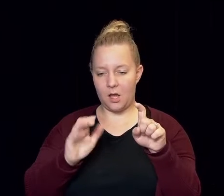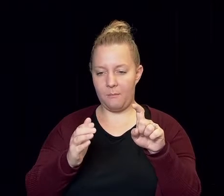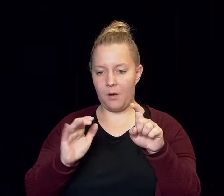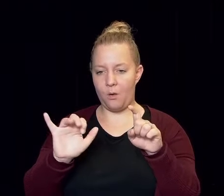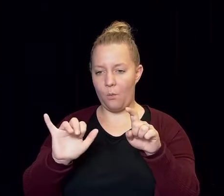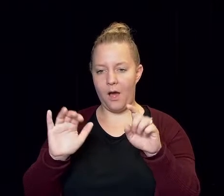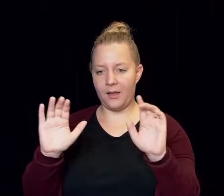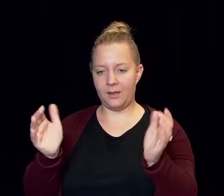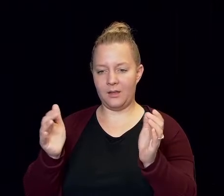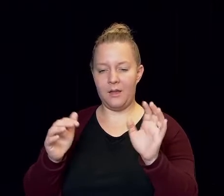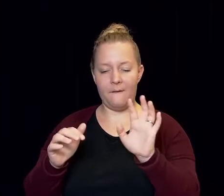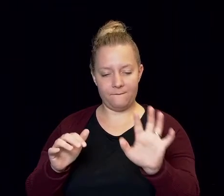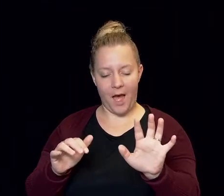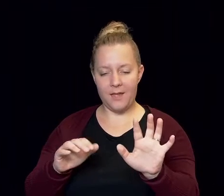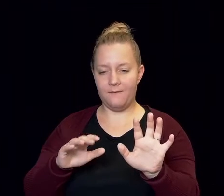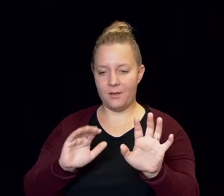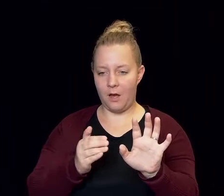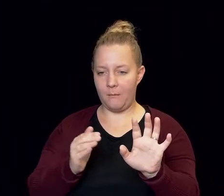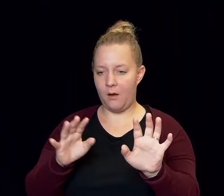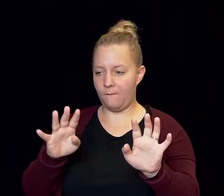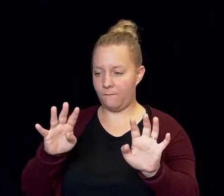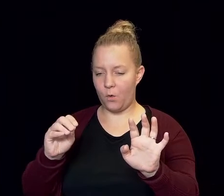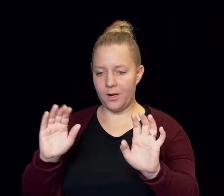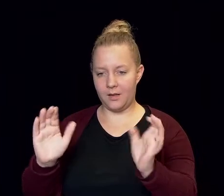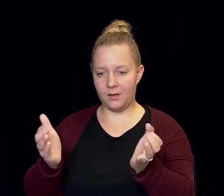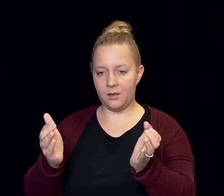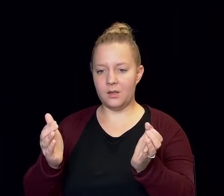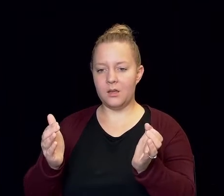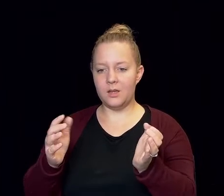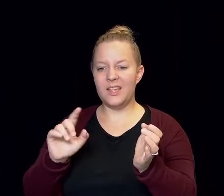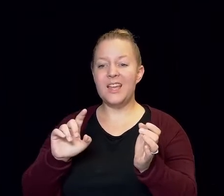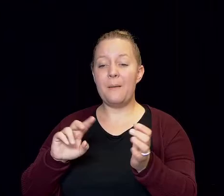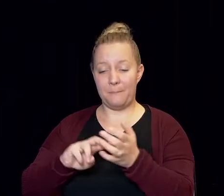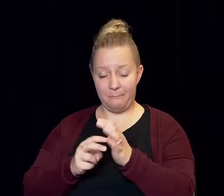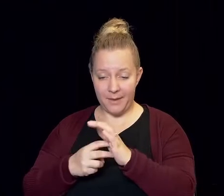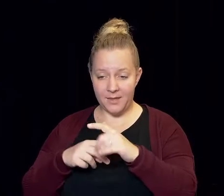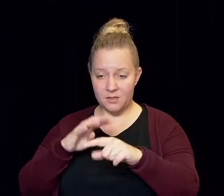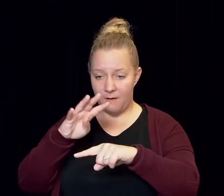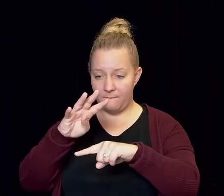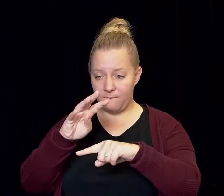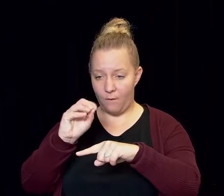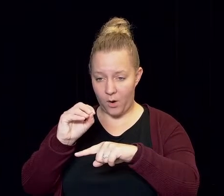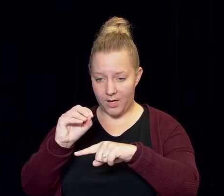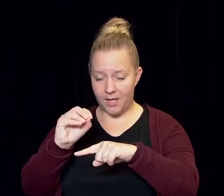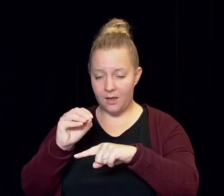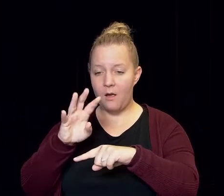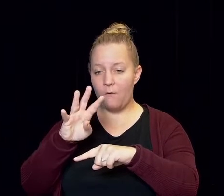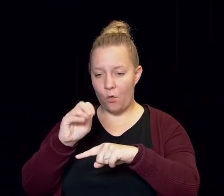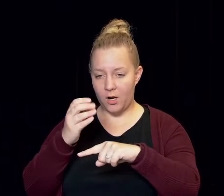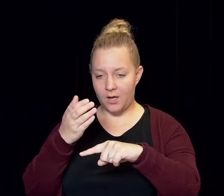5 comma 40. I know that 40 needs to go up in the numerator for the y value and 40 divided by 5